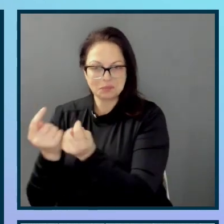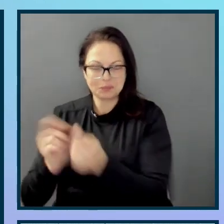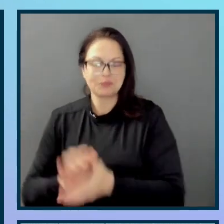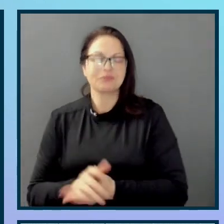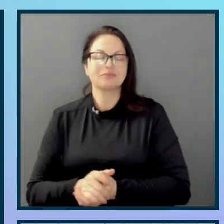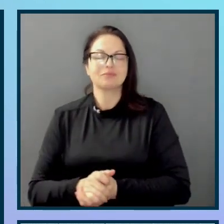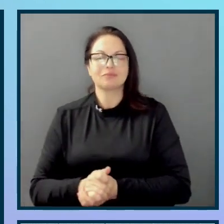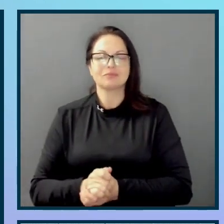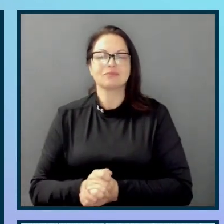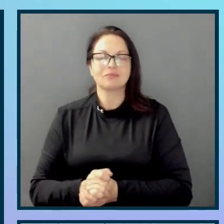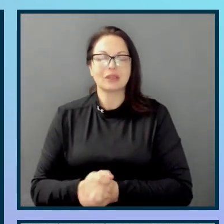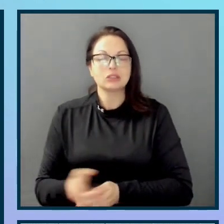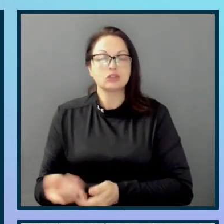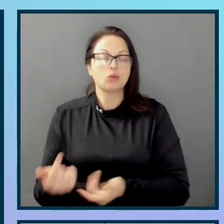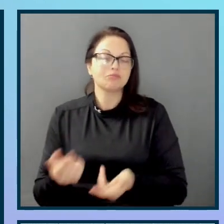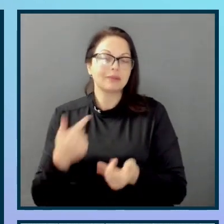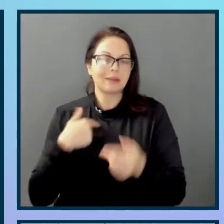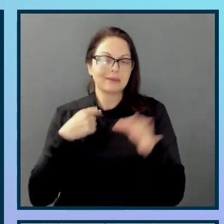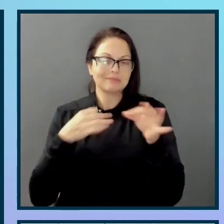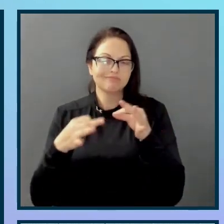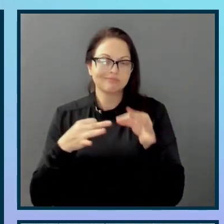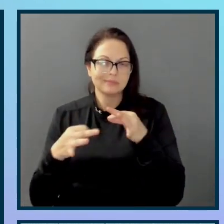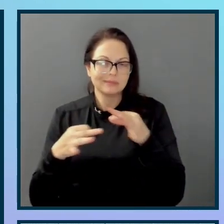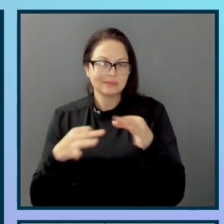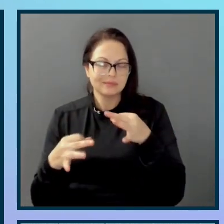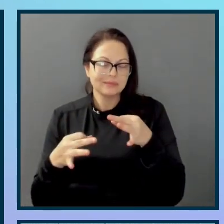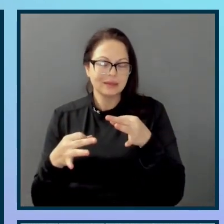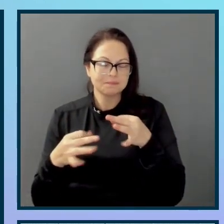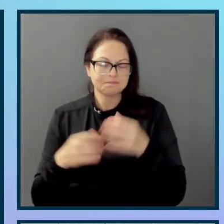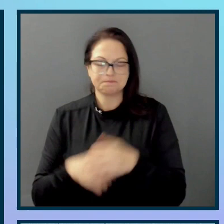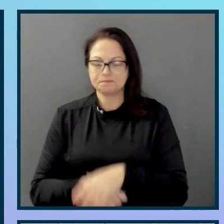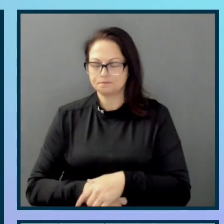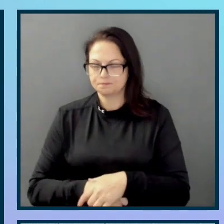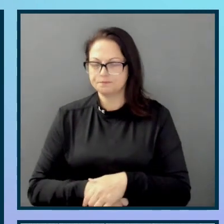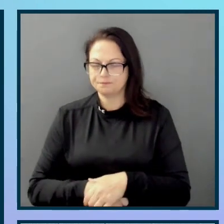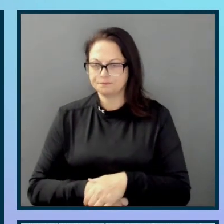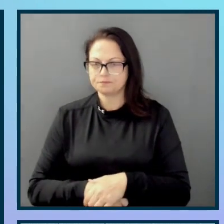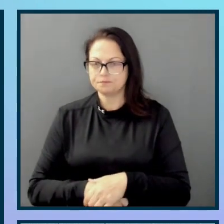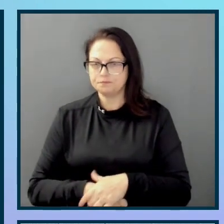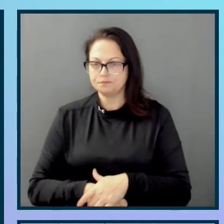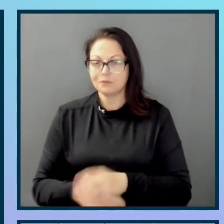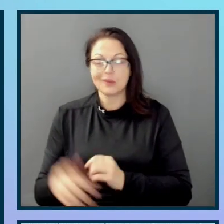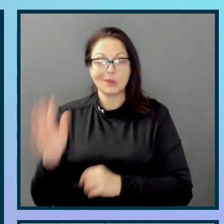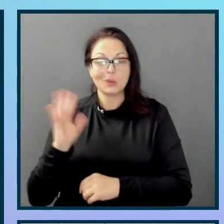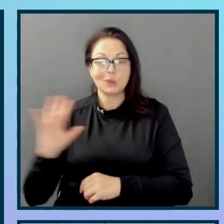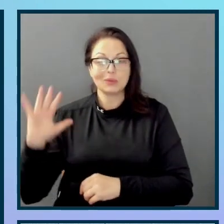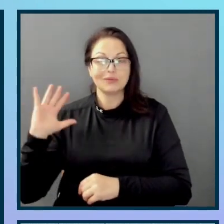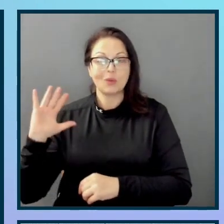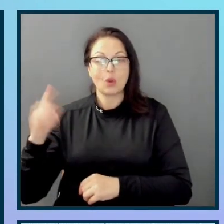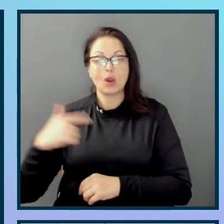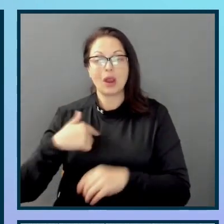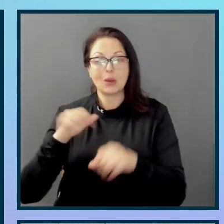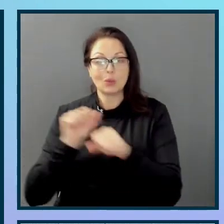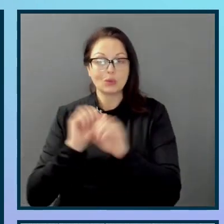a couple of different ways. So when organization I worked with, was developing a new product.